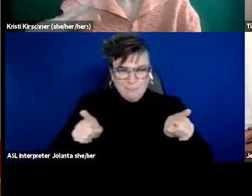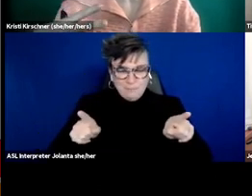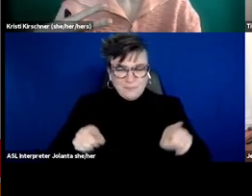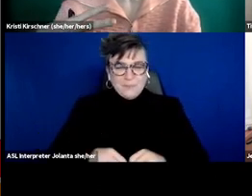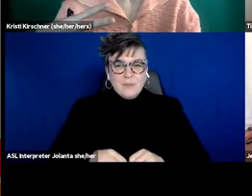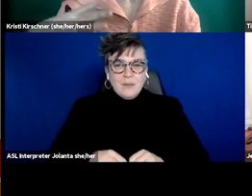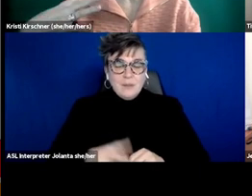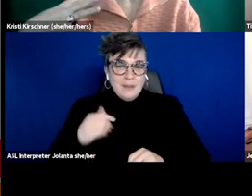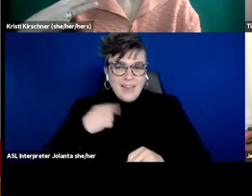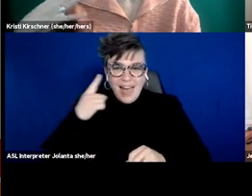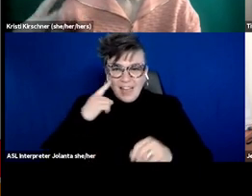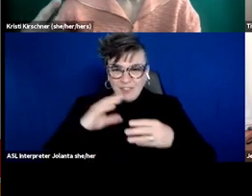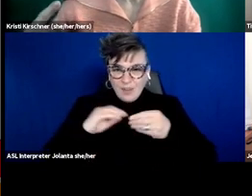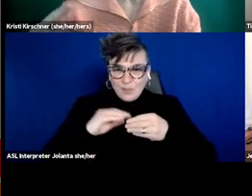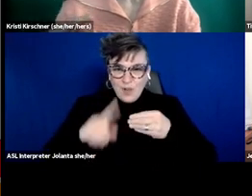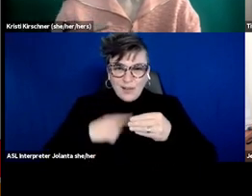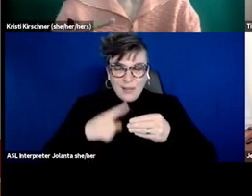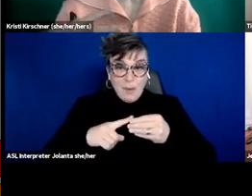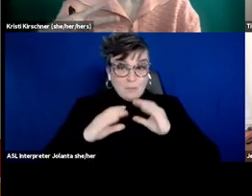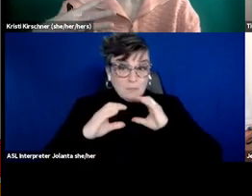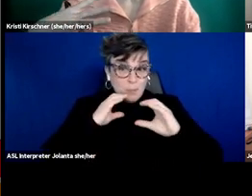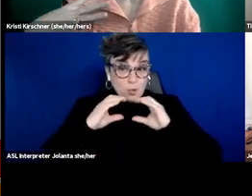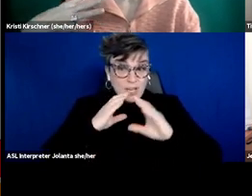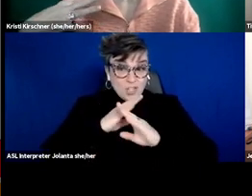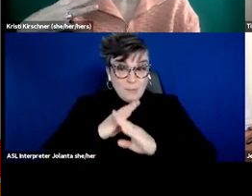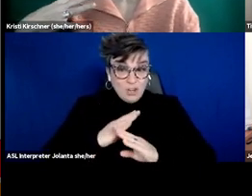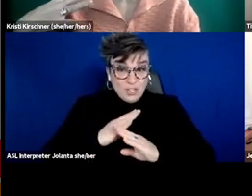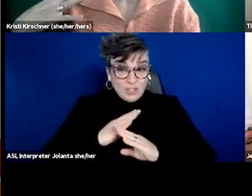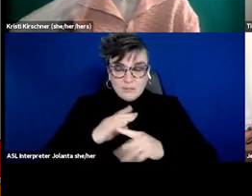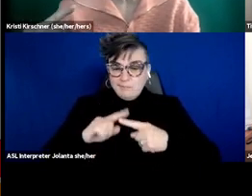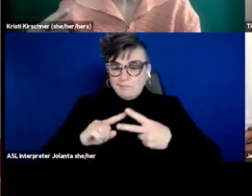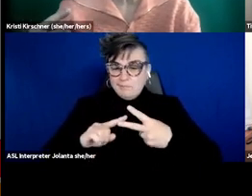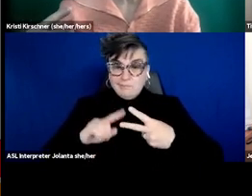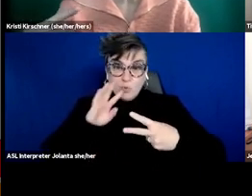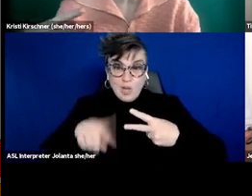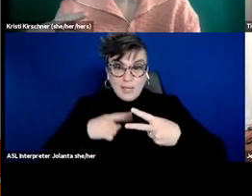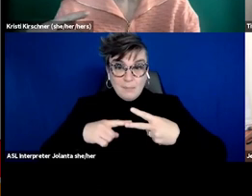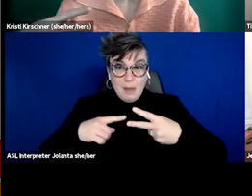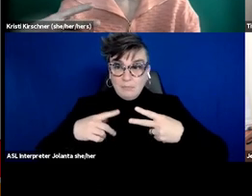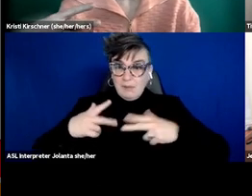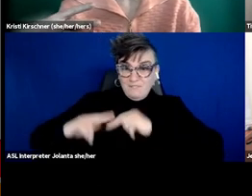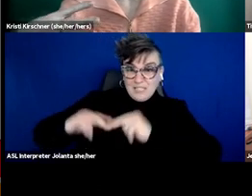we are talking about communication barriers, we’re talking about physical barriers, we’re